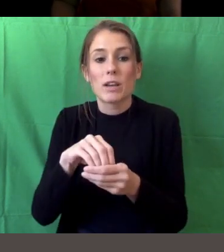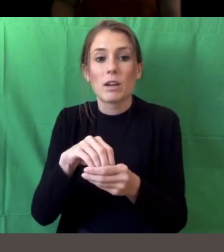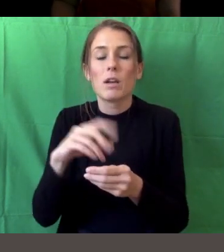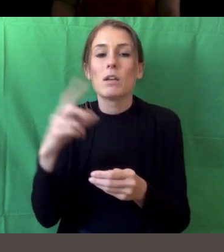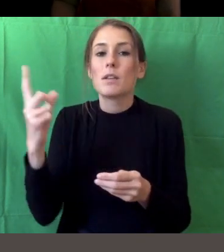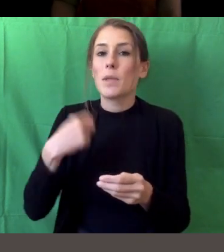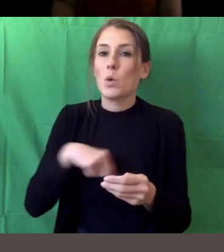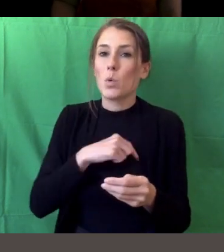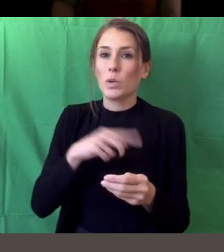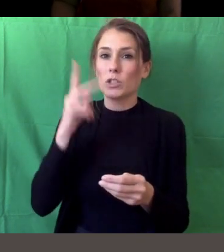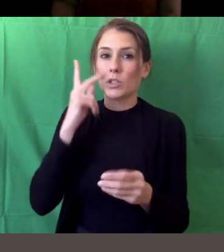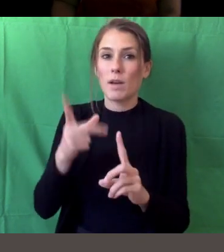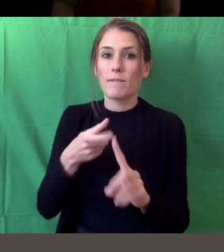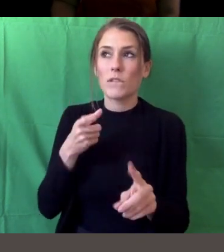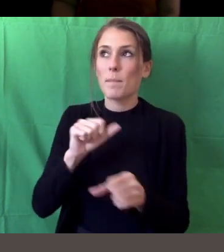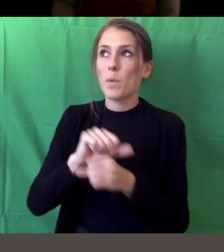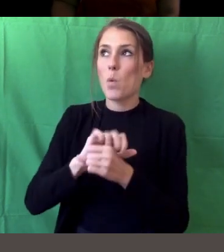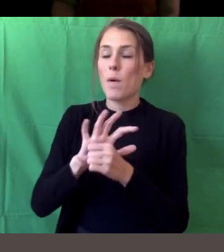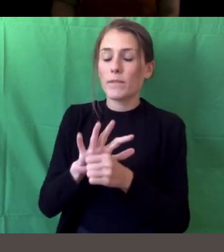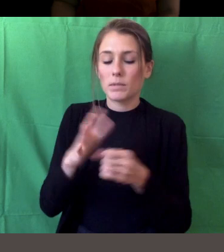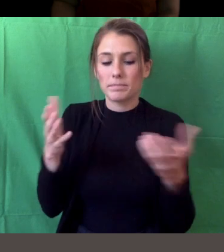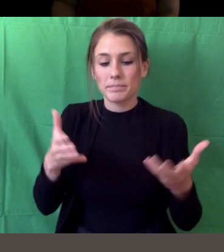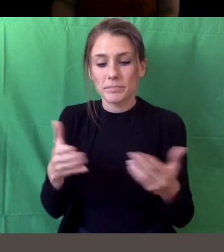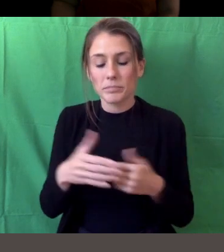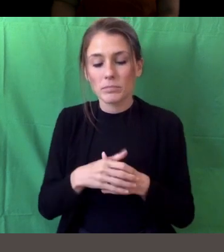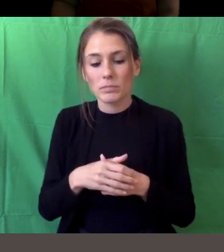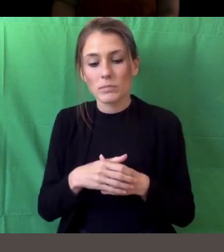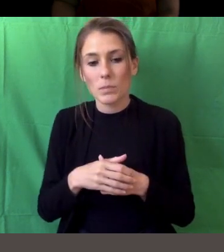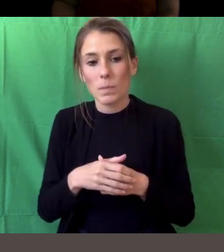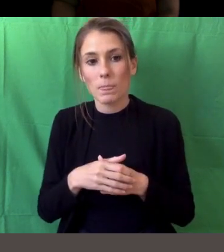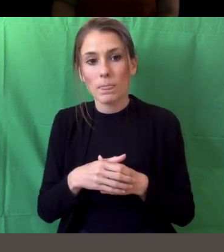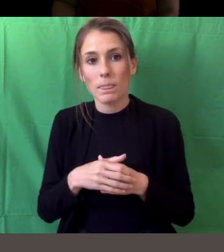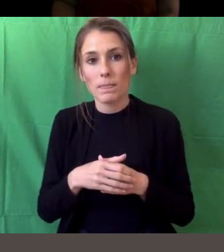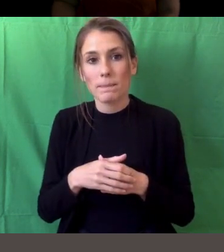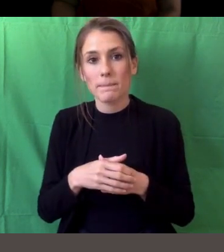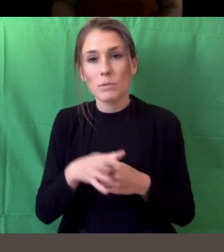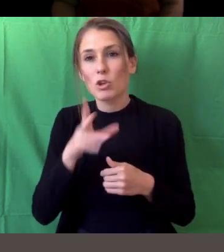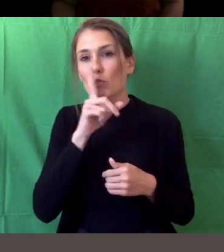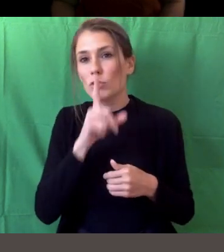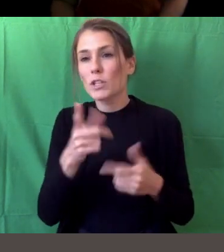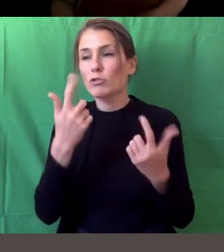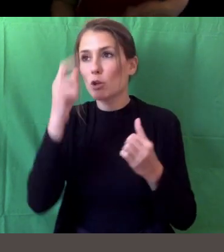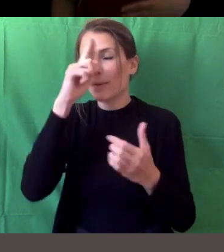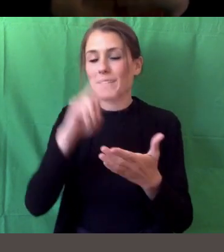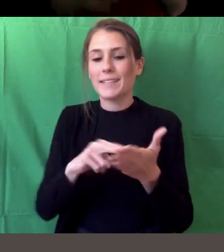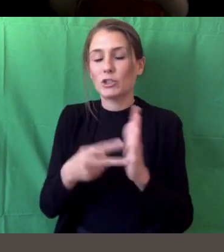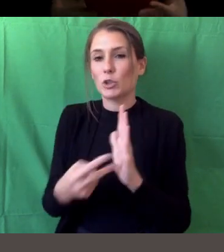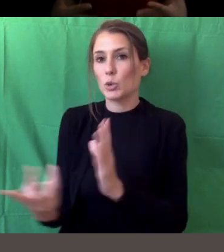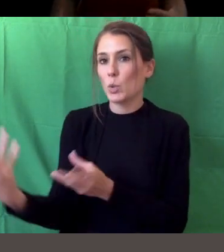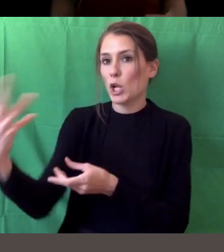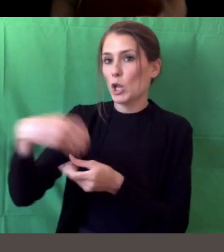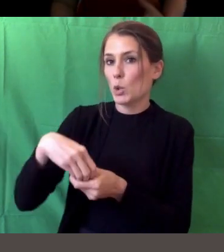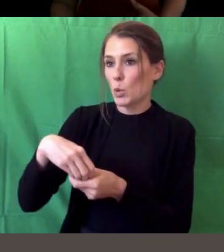And inclusion, something that we solve from the pandemic is making a conscious effort